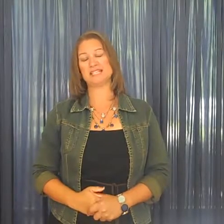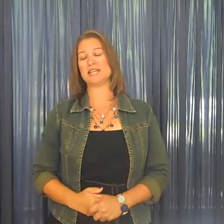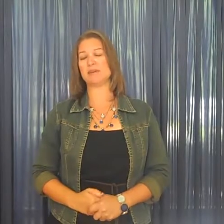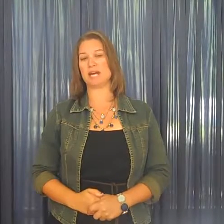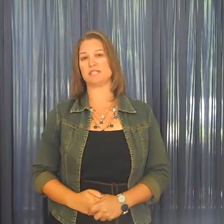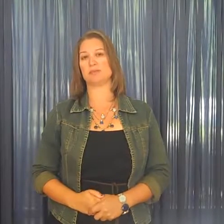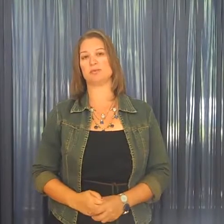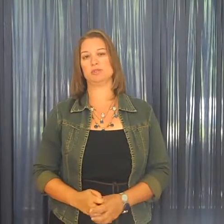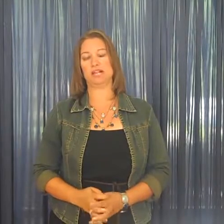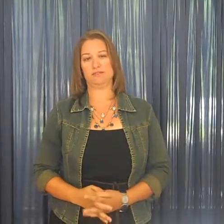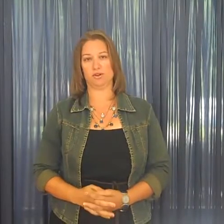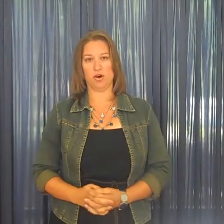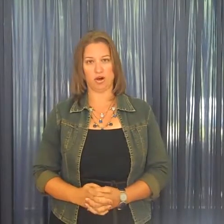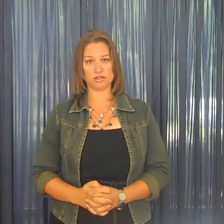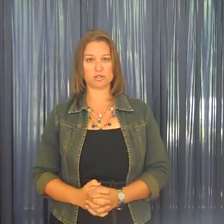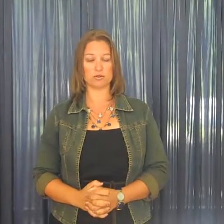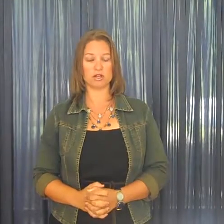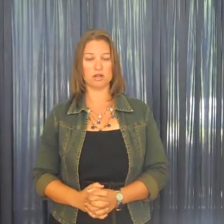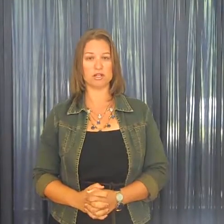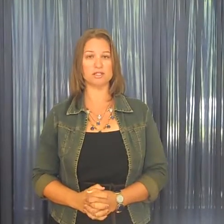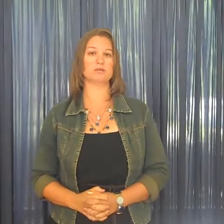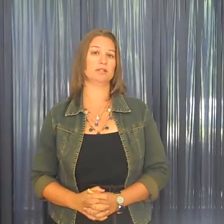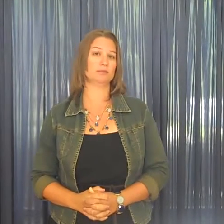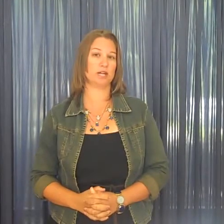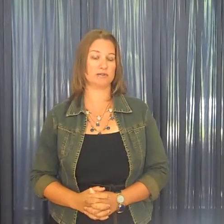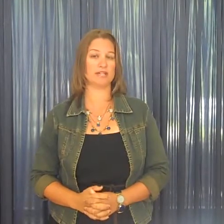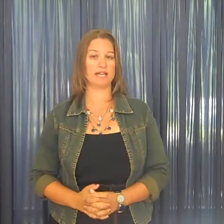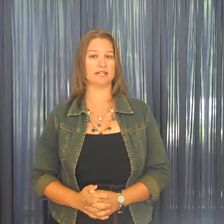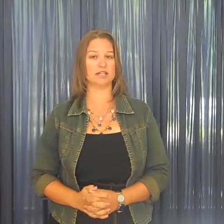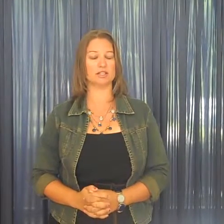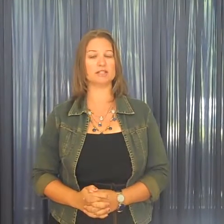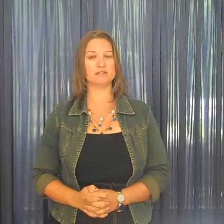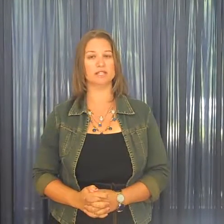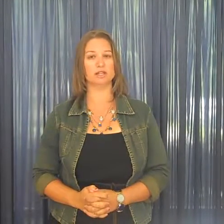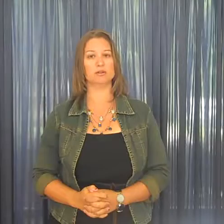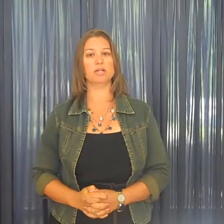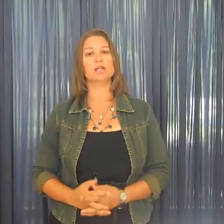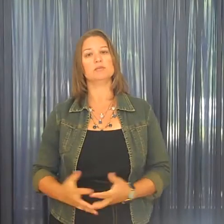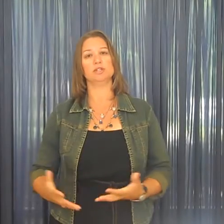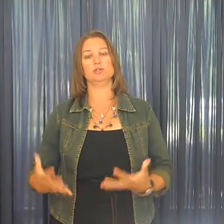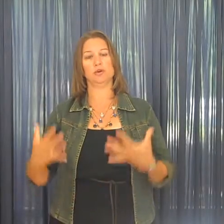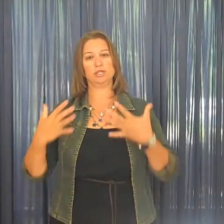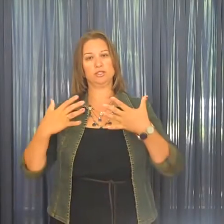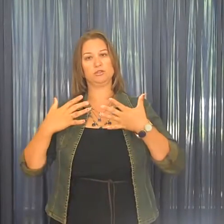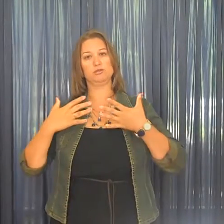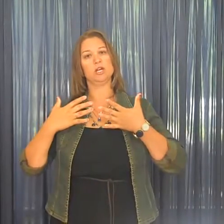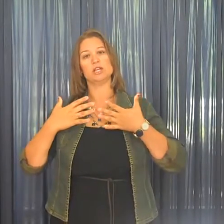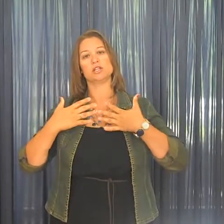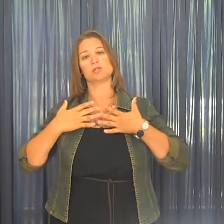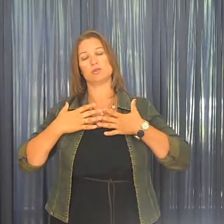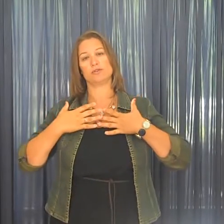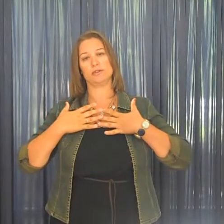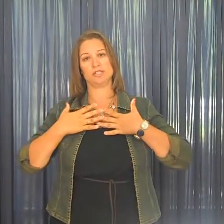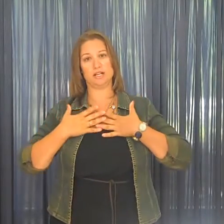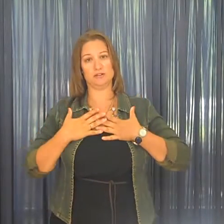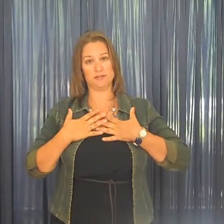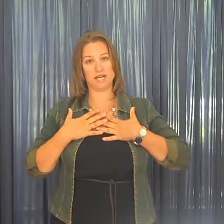That same concept will apply for all score calls, we'll cover that later in the video, but you always do the score for yourself